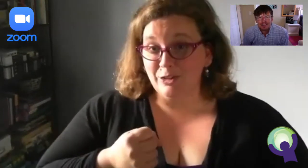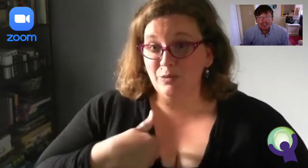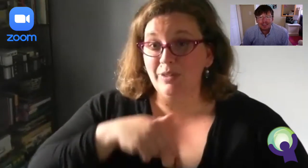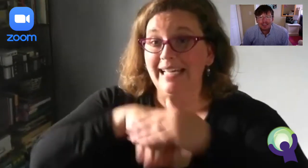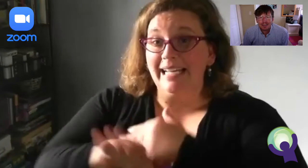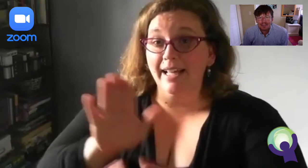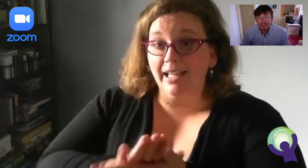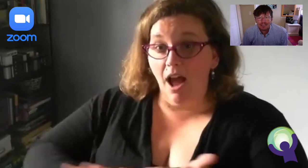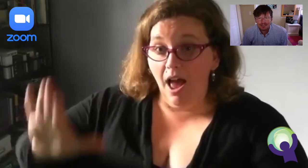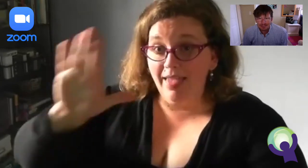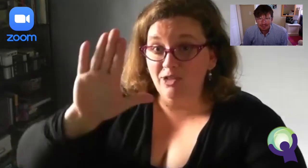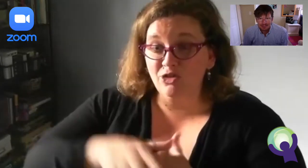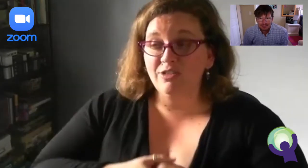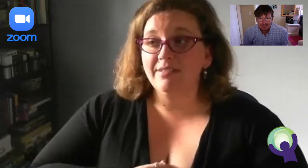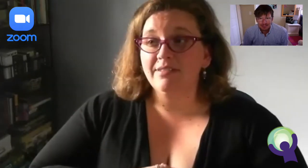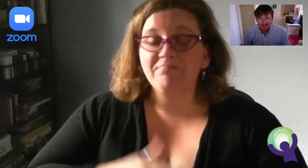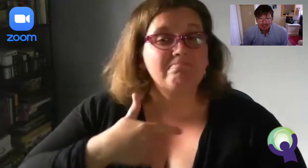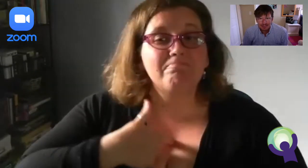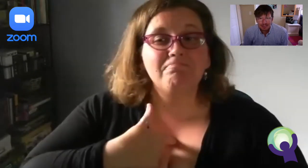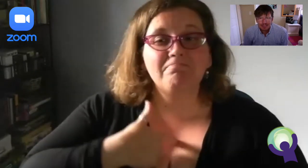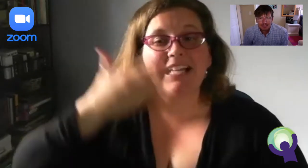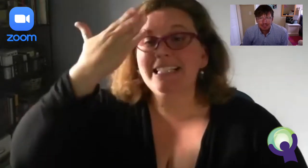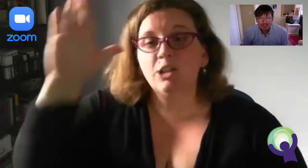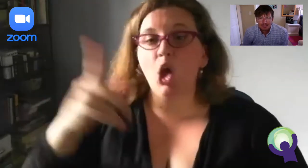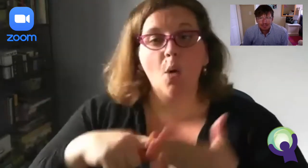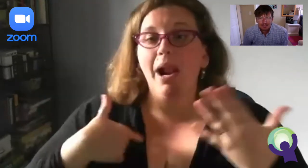When I graduated high school and I went into college,